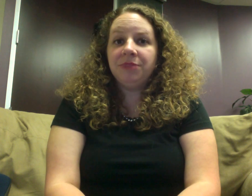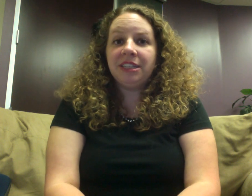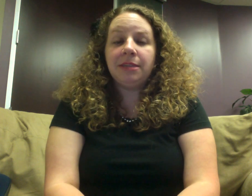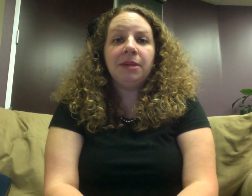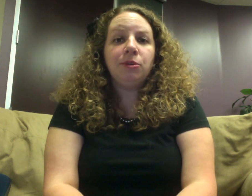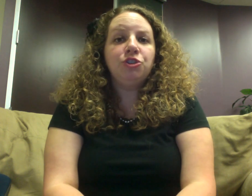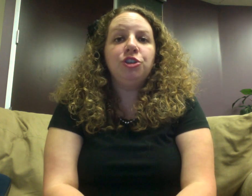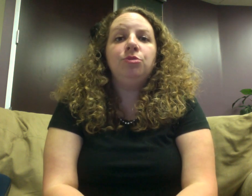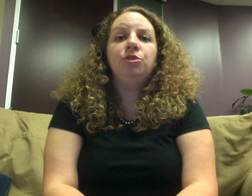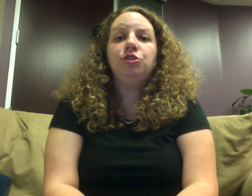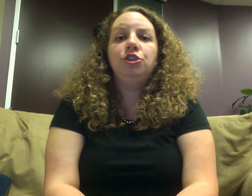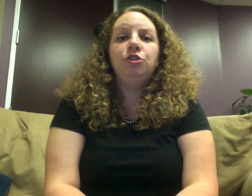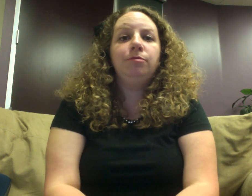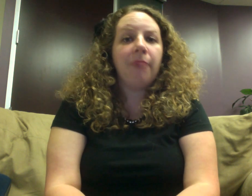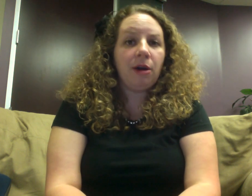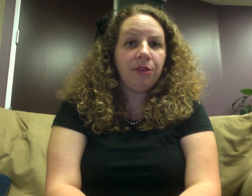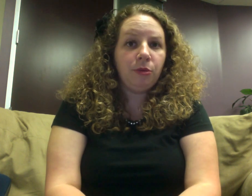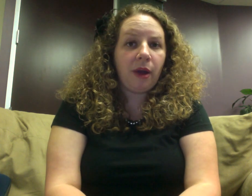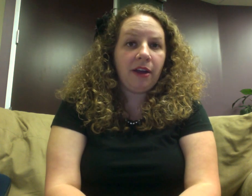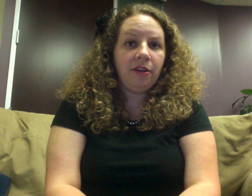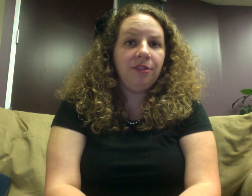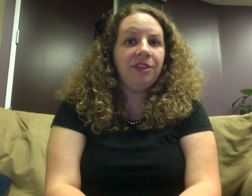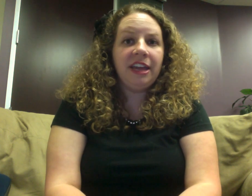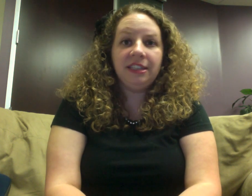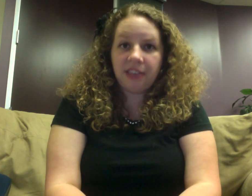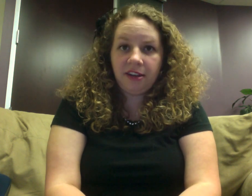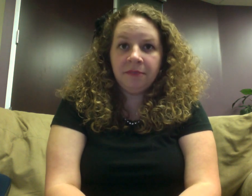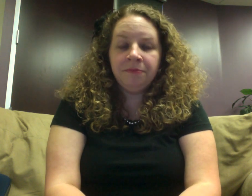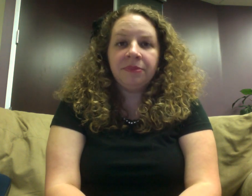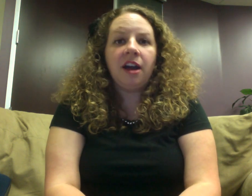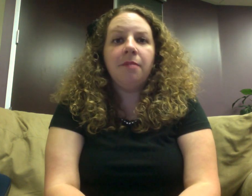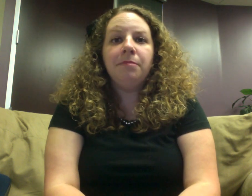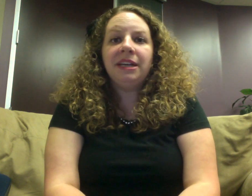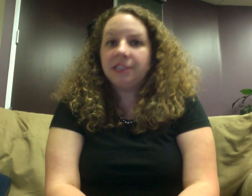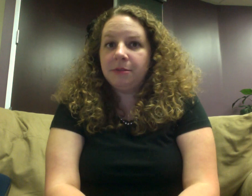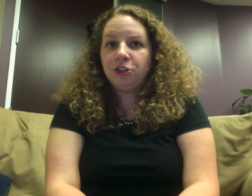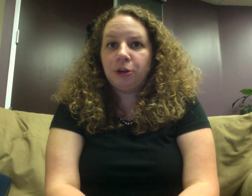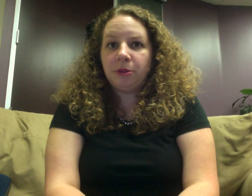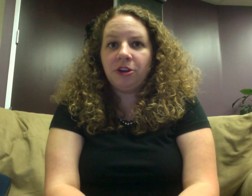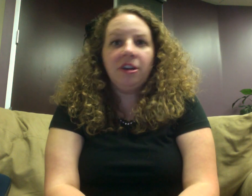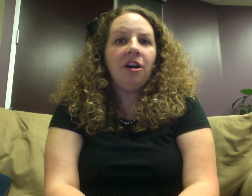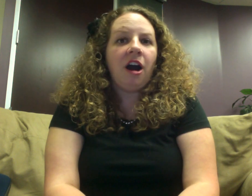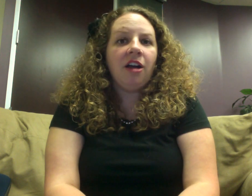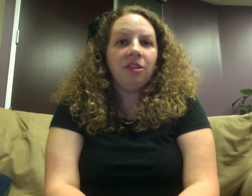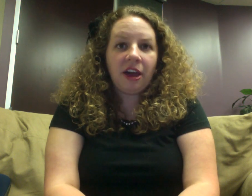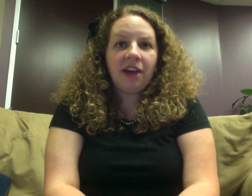that some people choose to mouth while they sign. Um, because I'm an interpreter, a lot